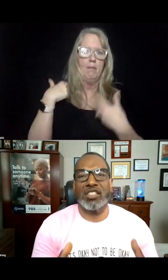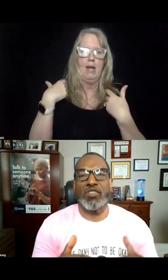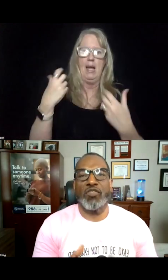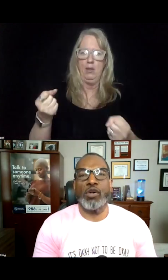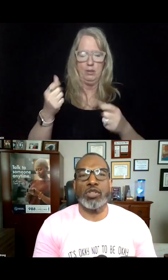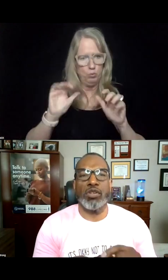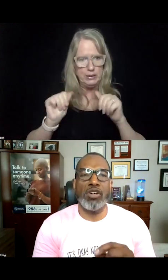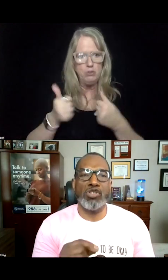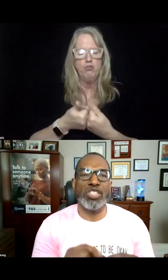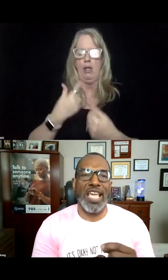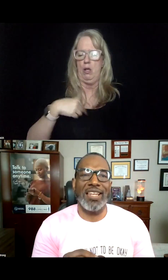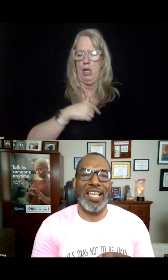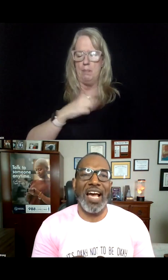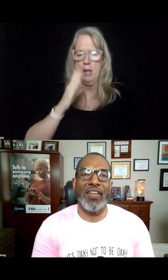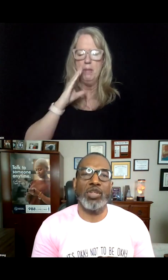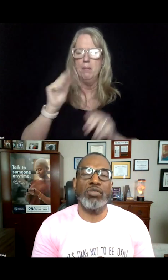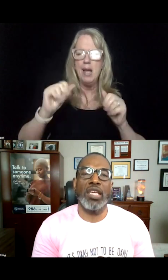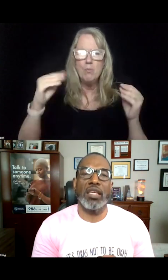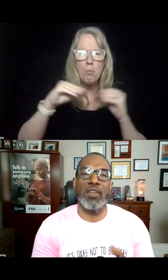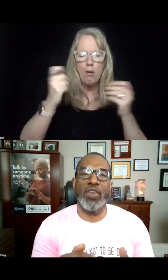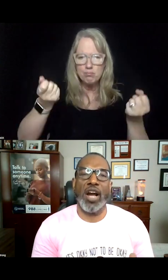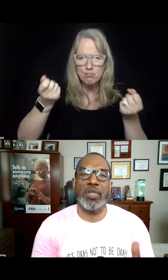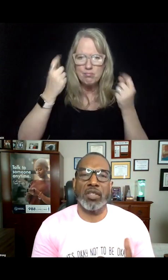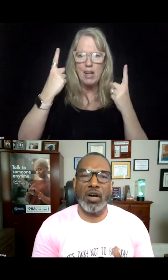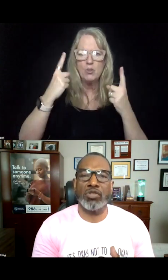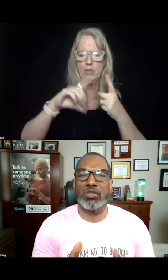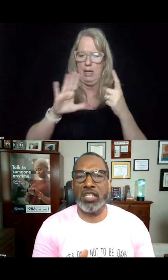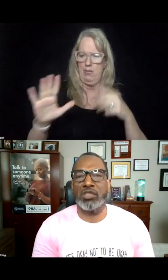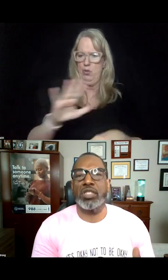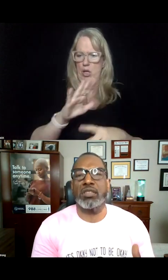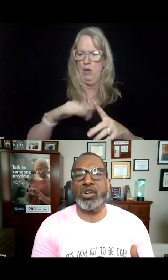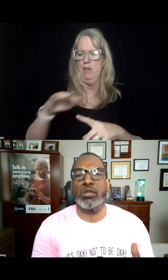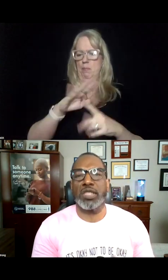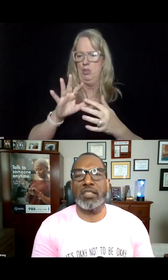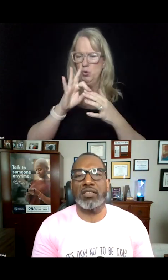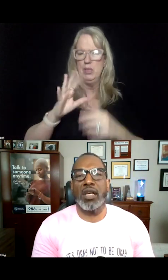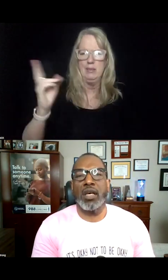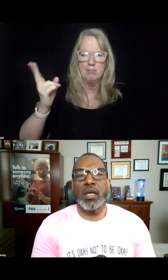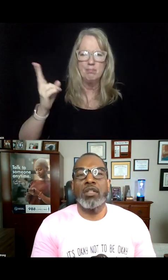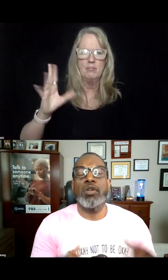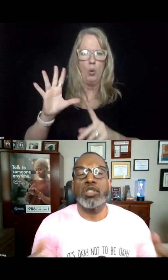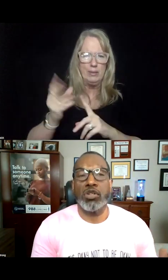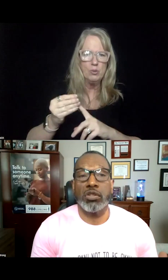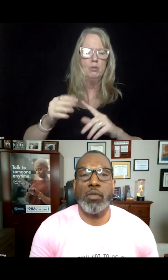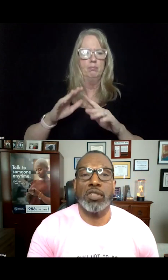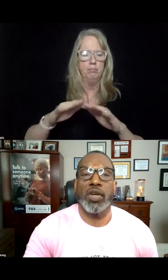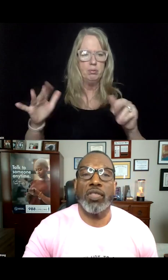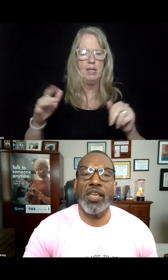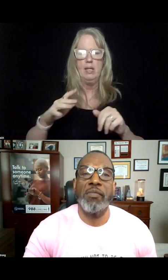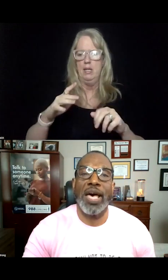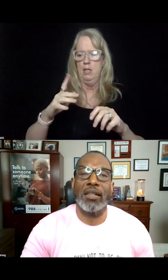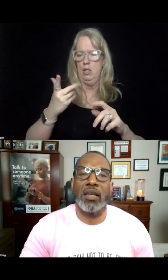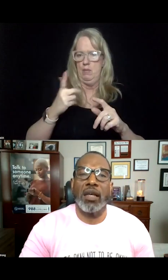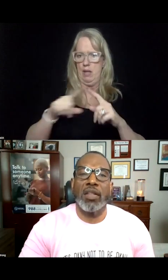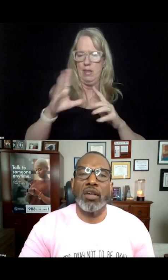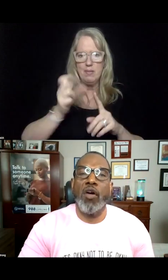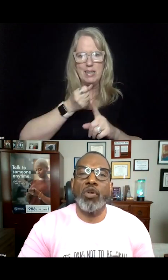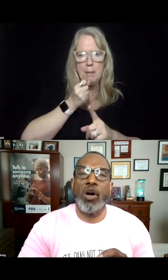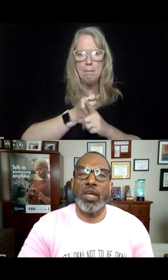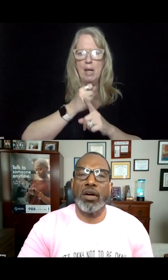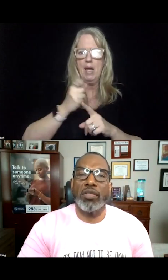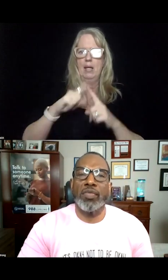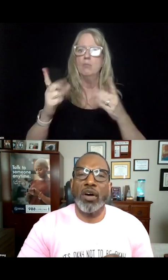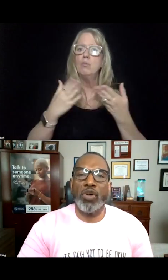US TO FIGURE OUT HOW THE UNIQUE ENVIRONMENTS AND CIRCUMSTANCES IMPACT THE OVERALL HEALTH OF